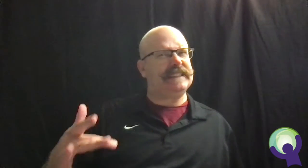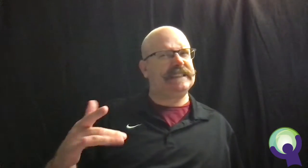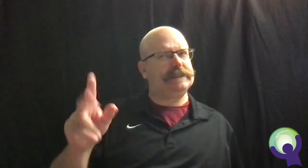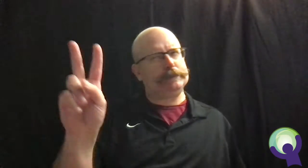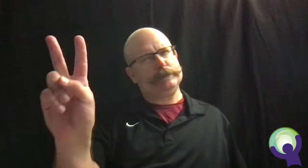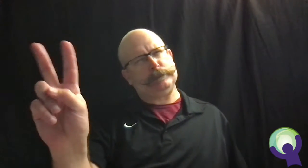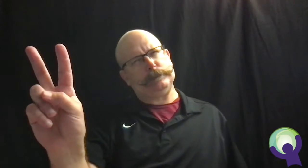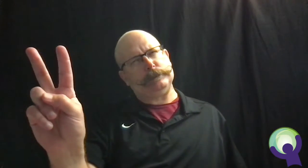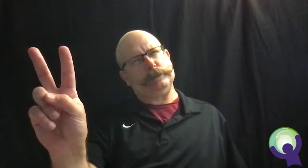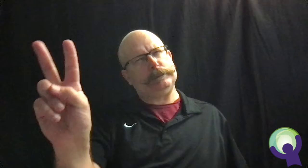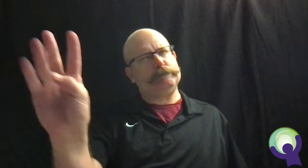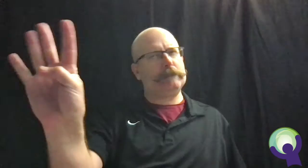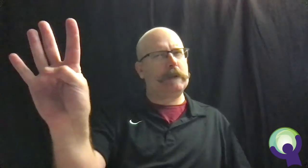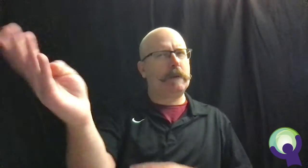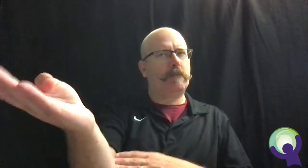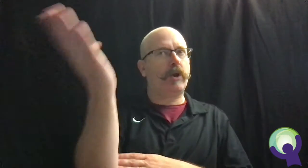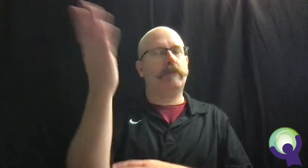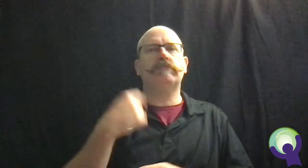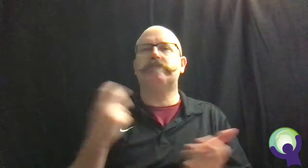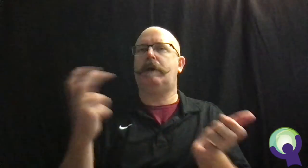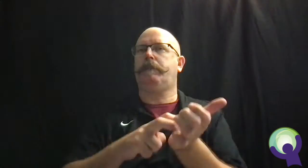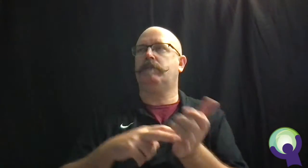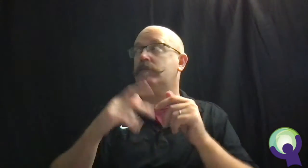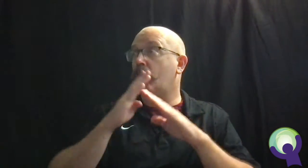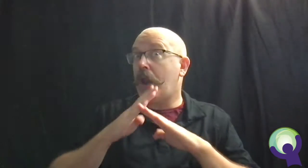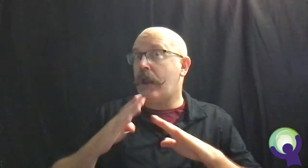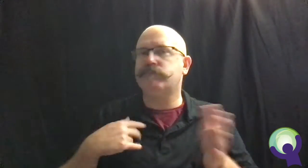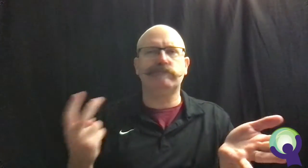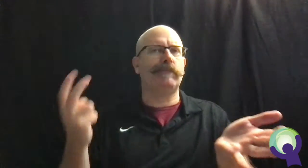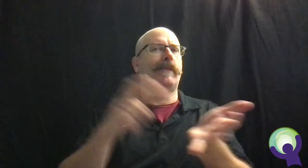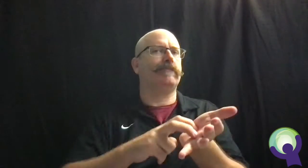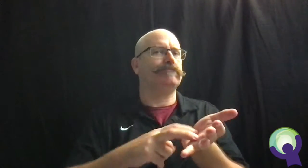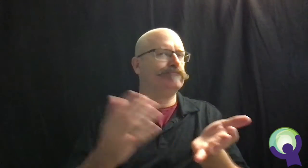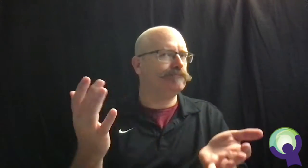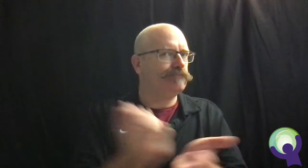When it gets quiet, between two and four A.M., we wake up.